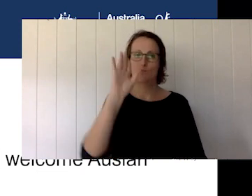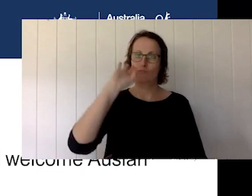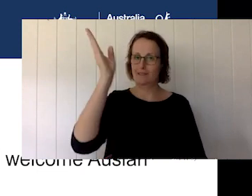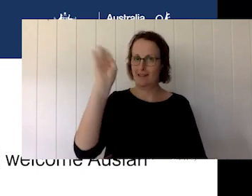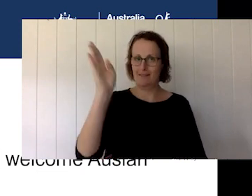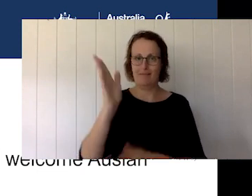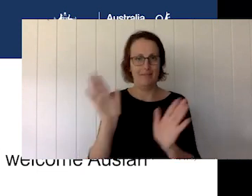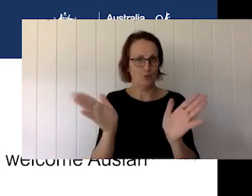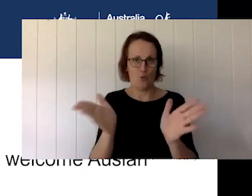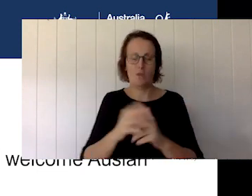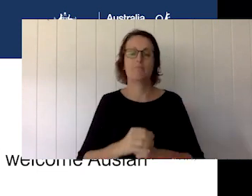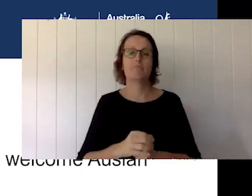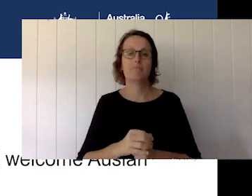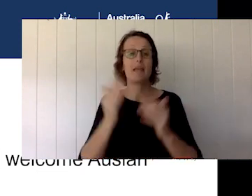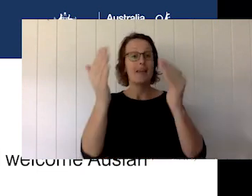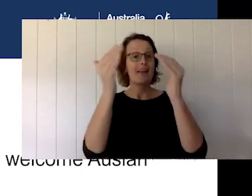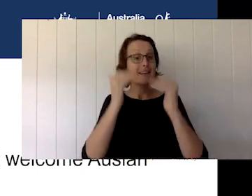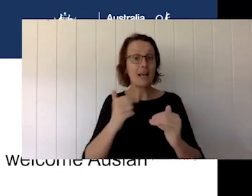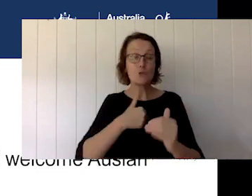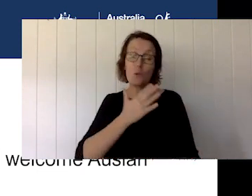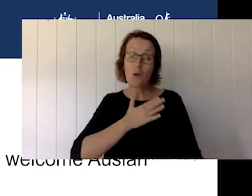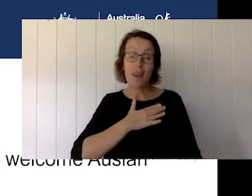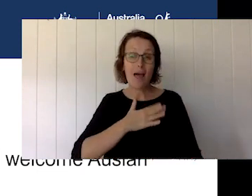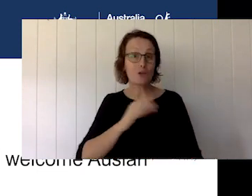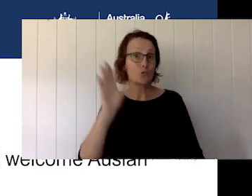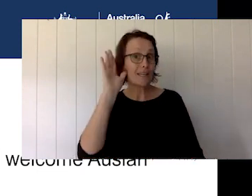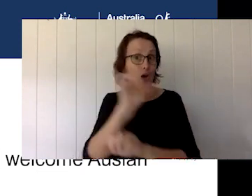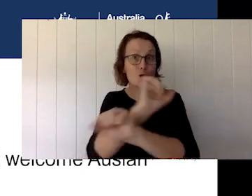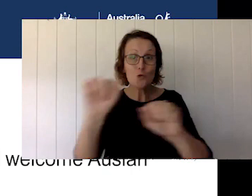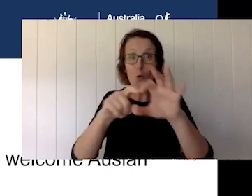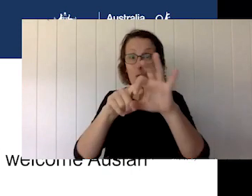Next, we would love to hear from you. If you've got a question, feel